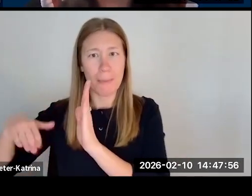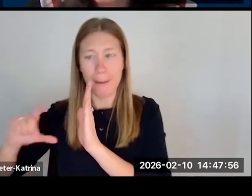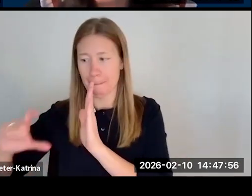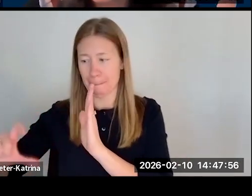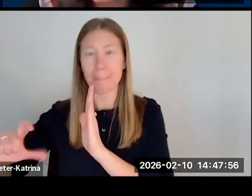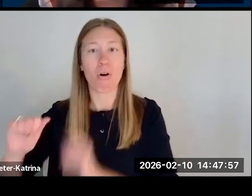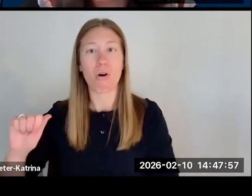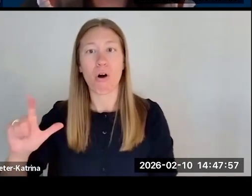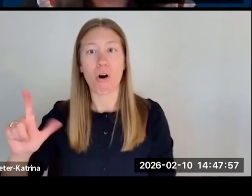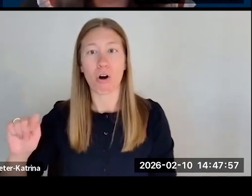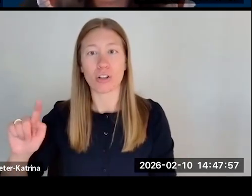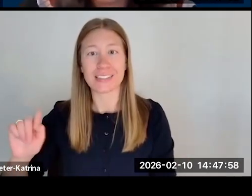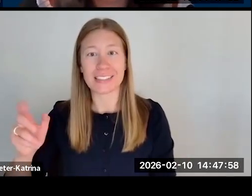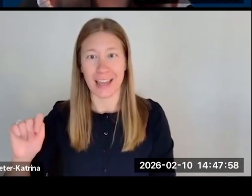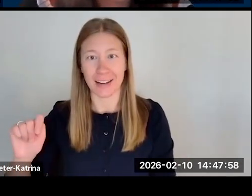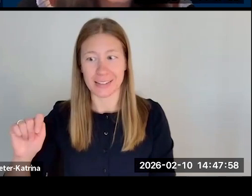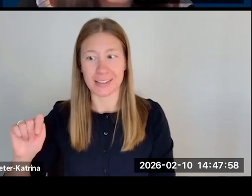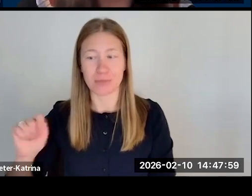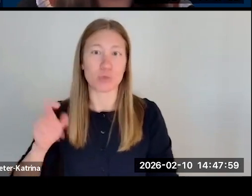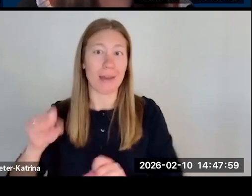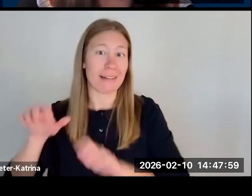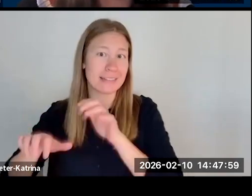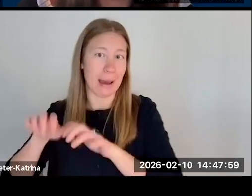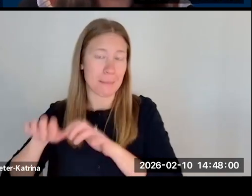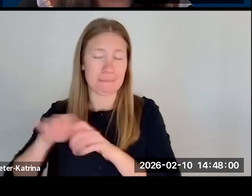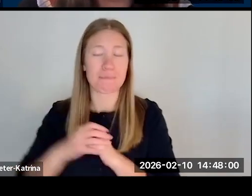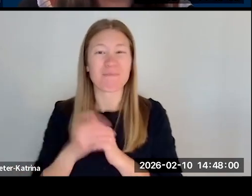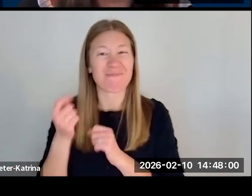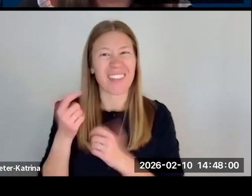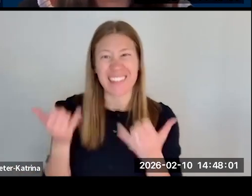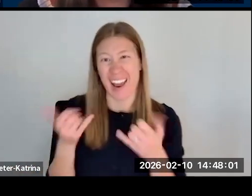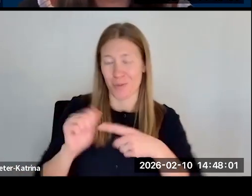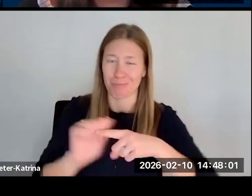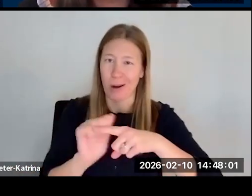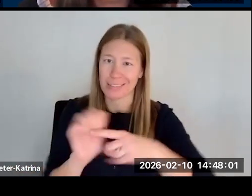So this is a practice document of course, but in a real situation the context